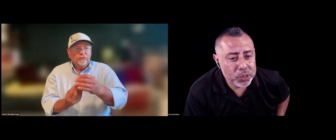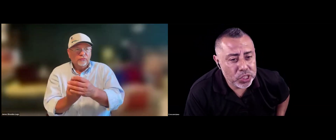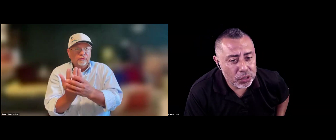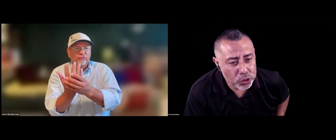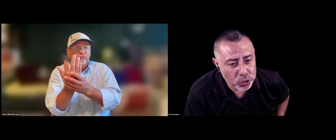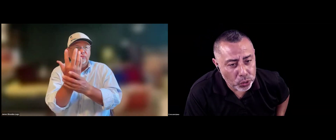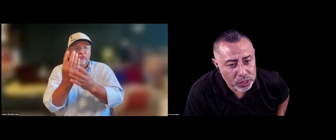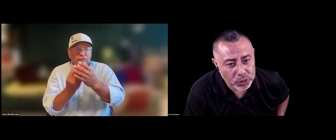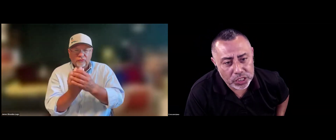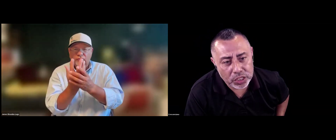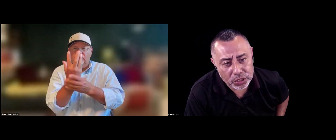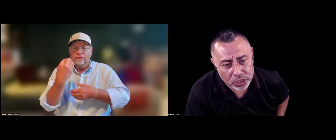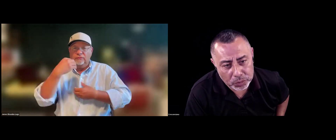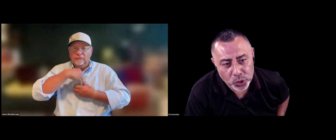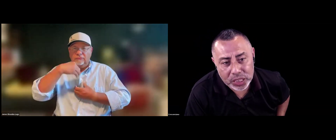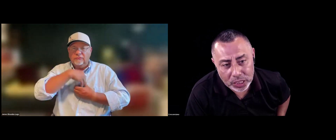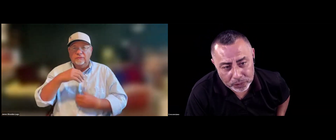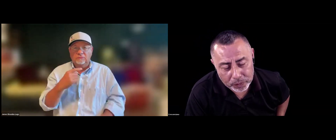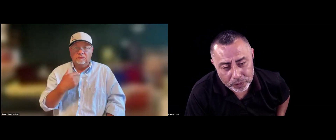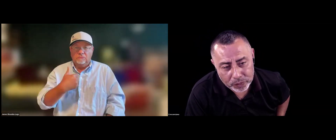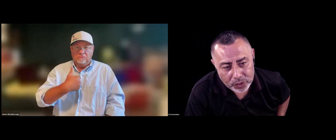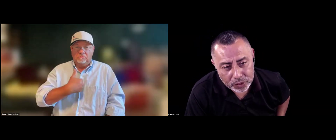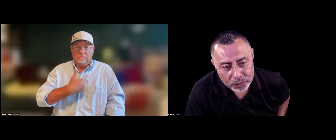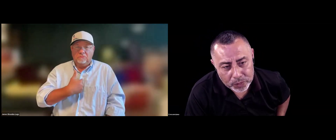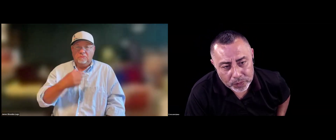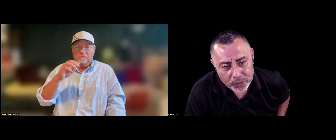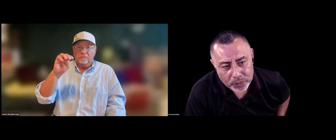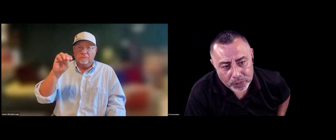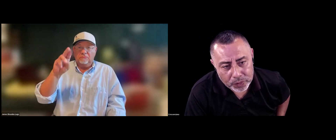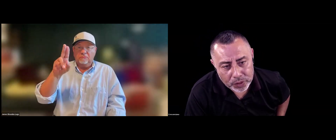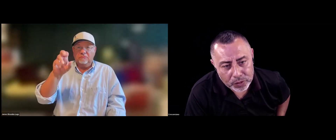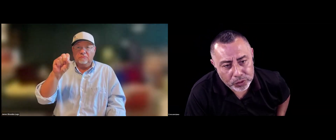To communicate.